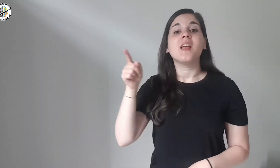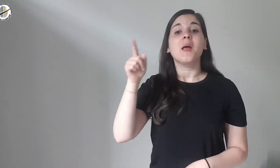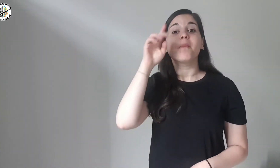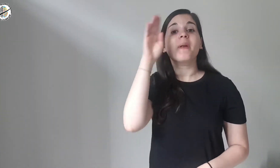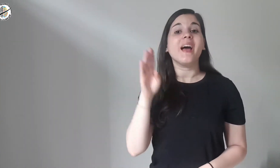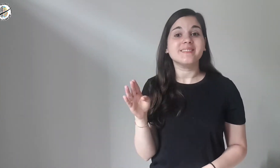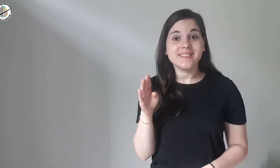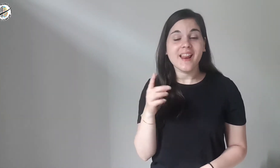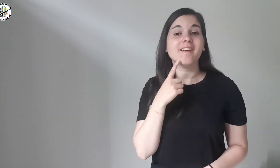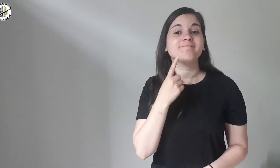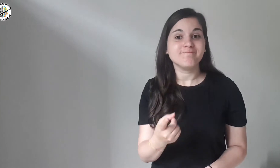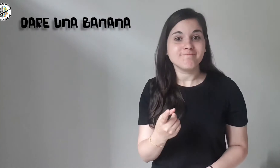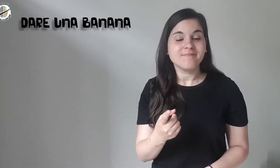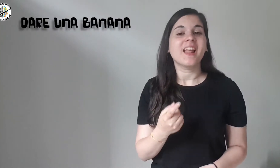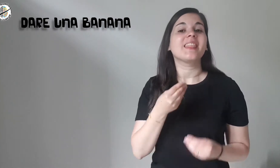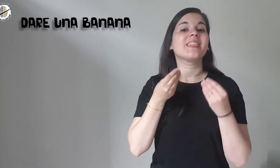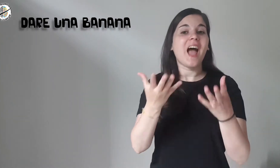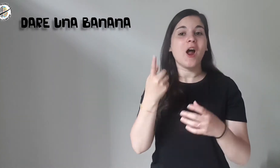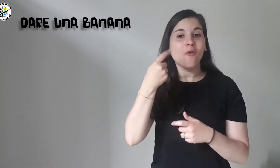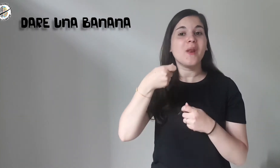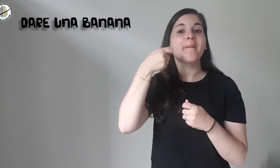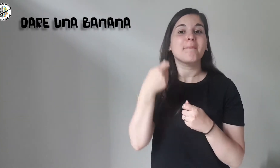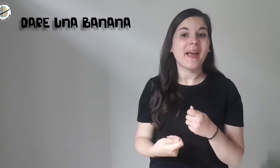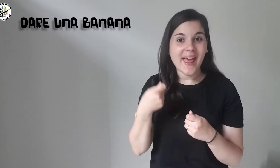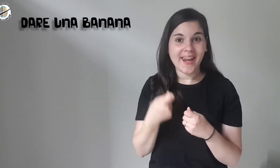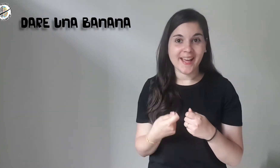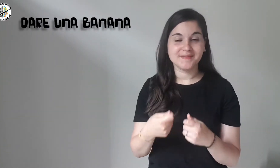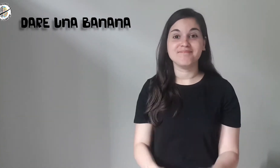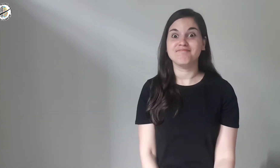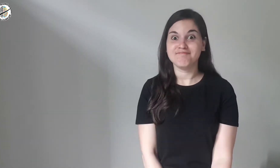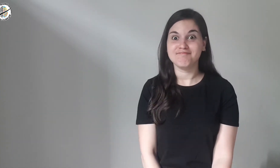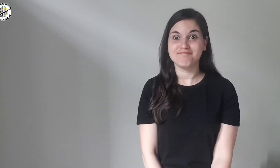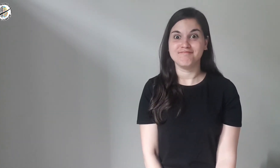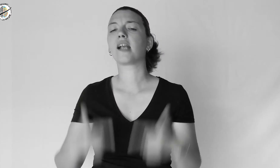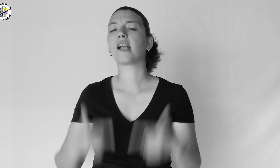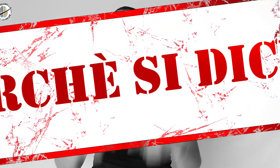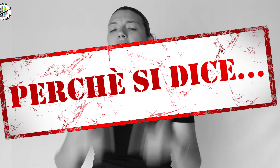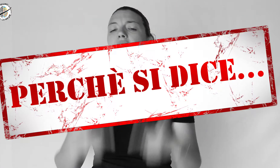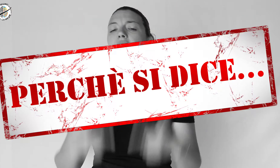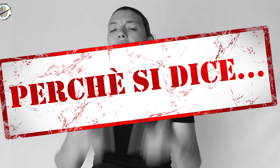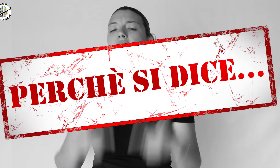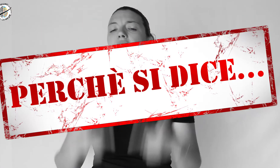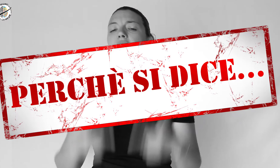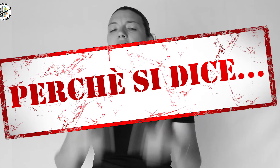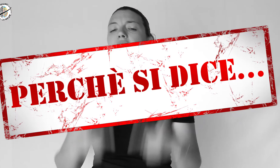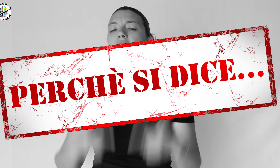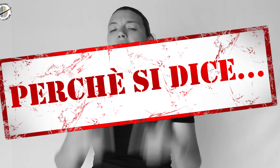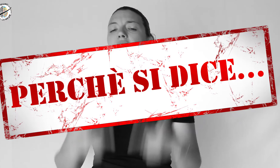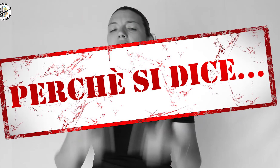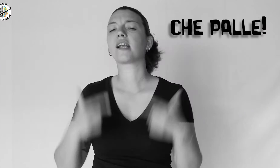In Brazil it is said "to give a banana". Why do they say ...